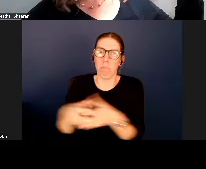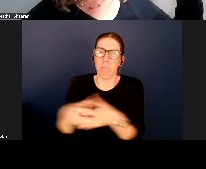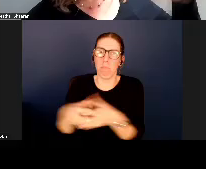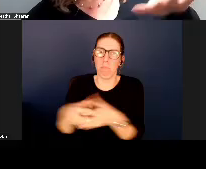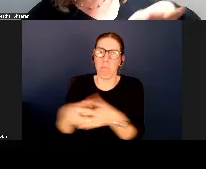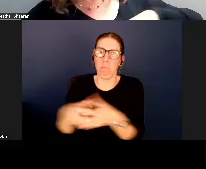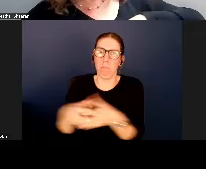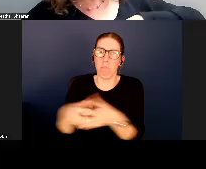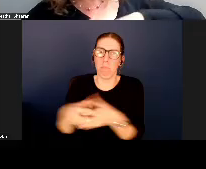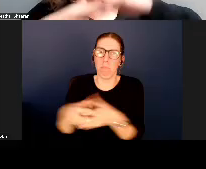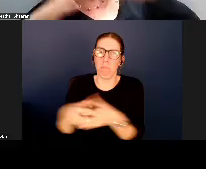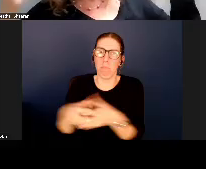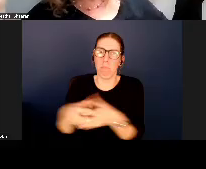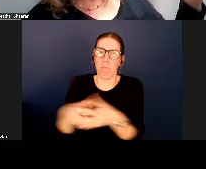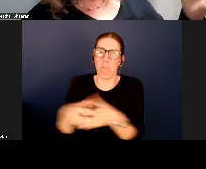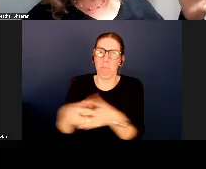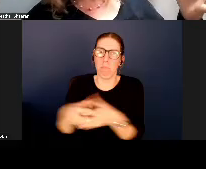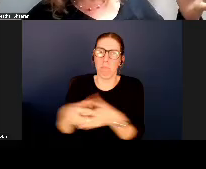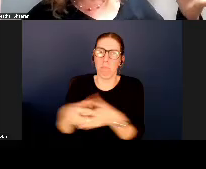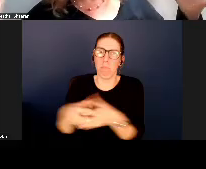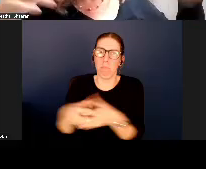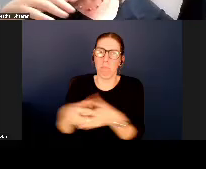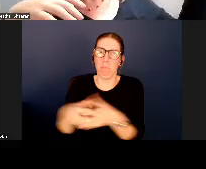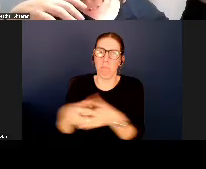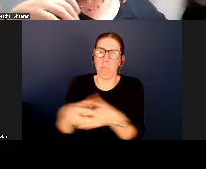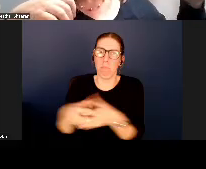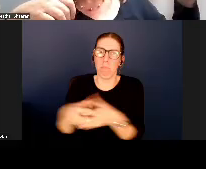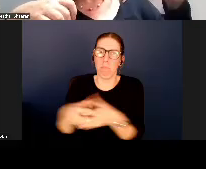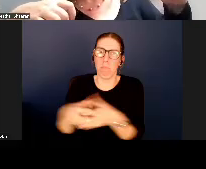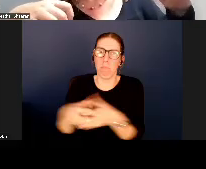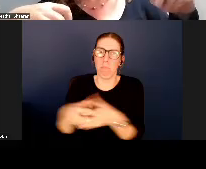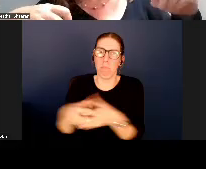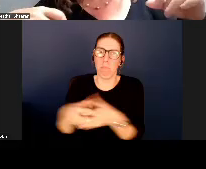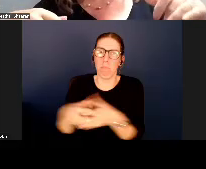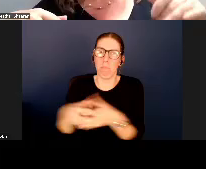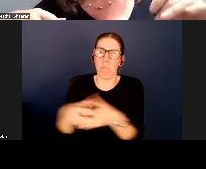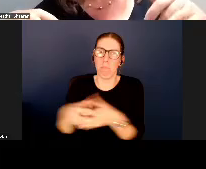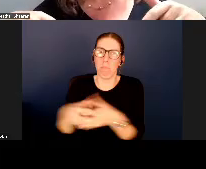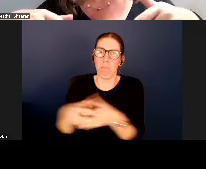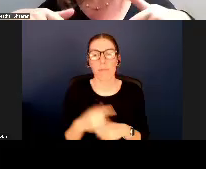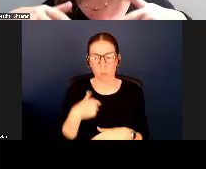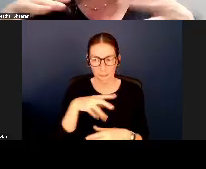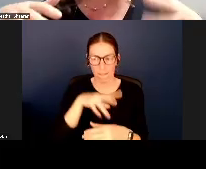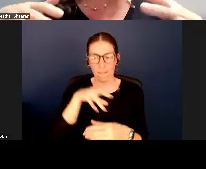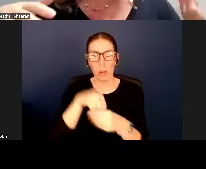I've it actually covers a lot more regions than this, but I only included those that had over